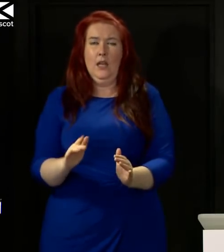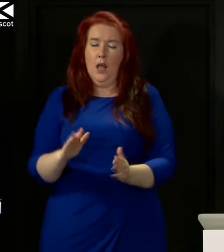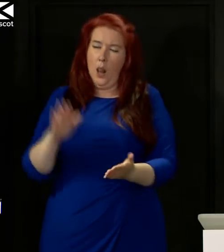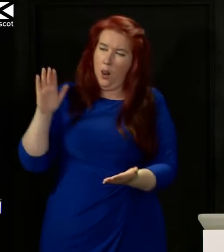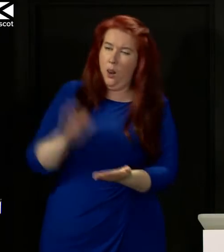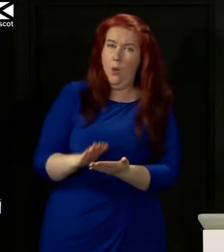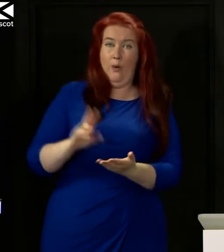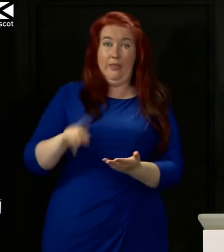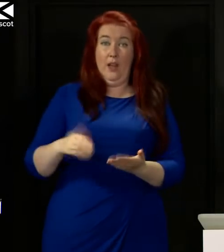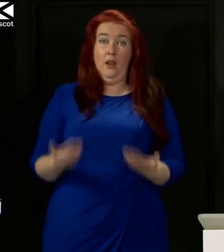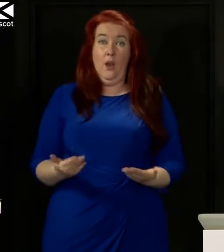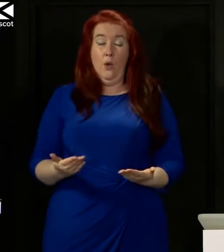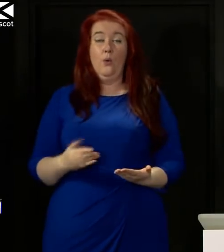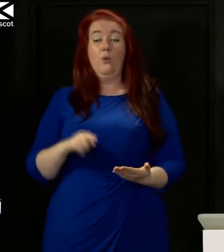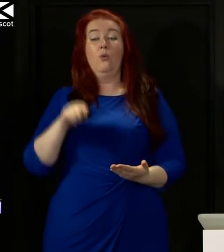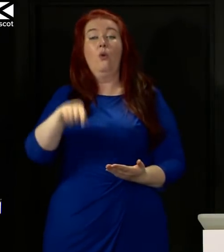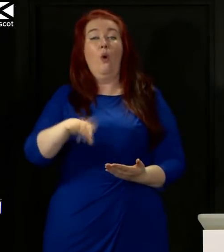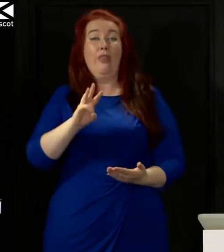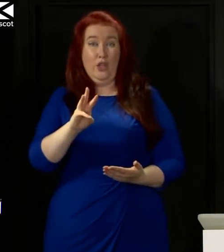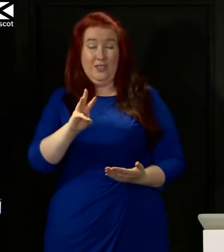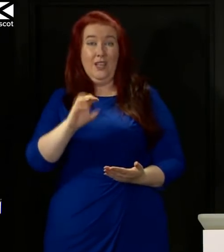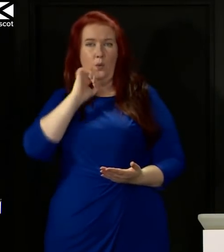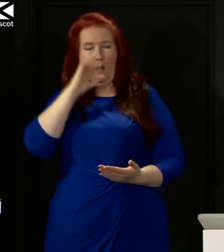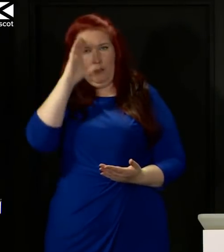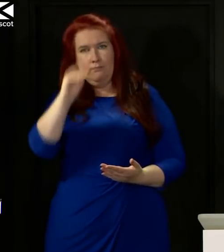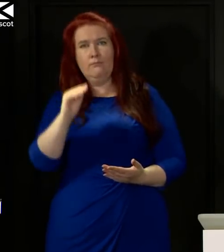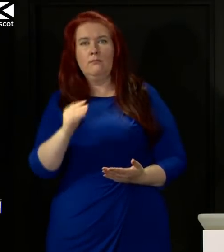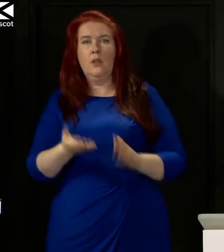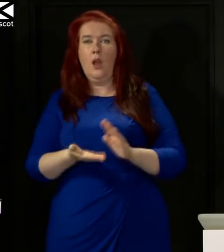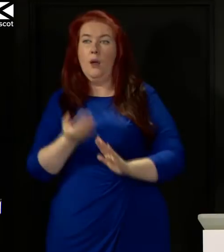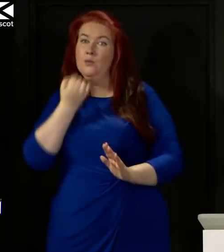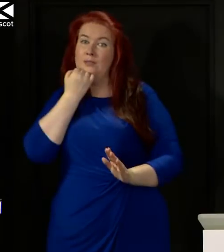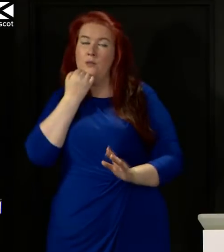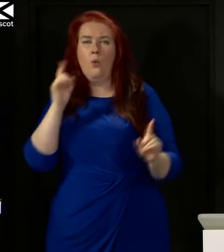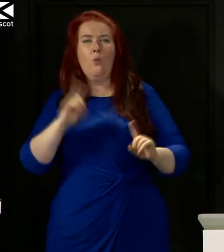Thursday, as we always do now, will give the up to date estimate of the R number and what